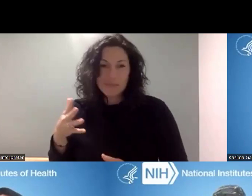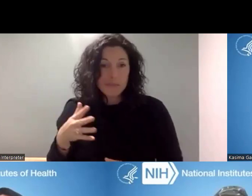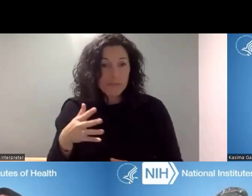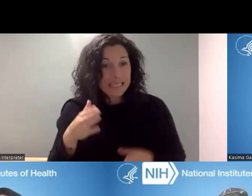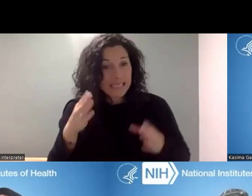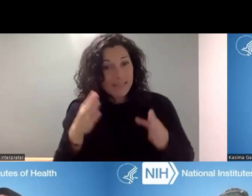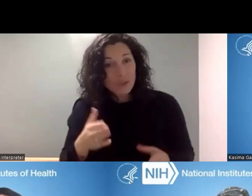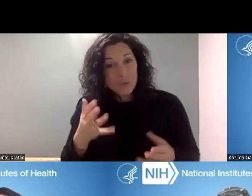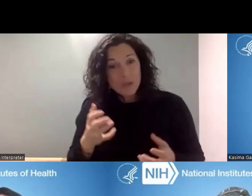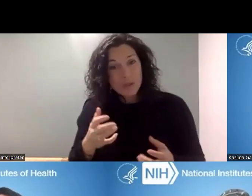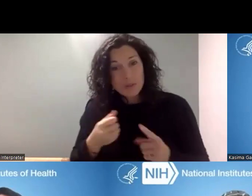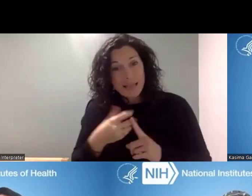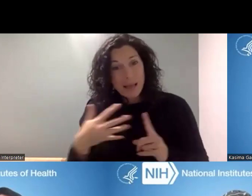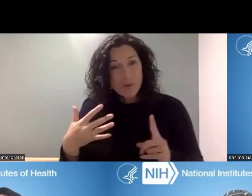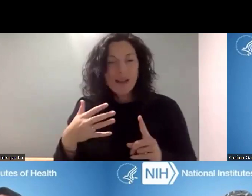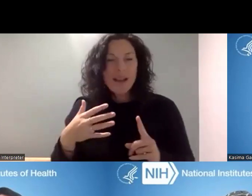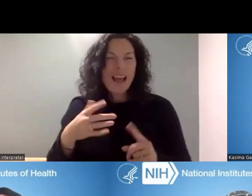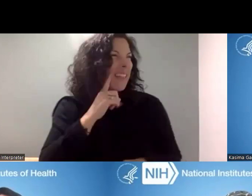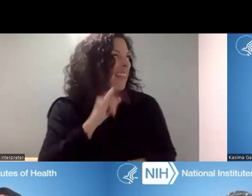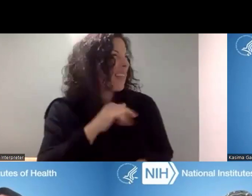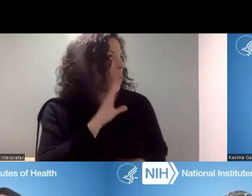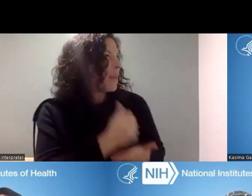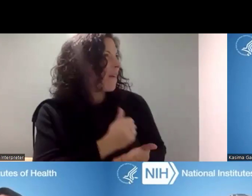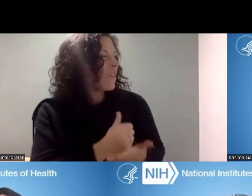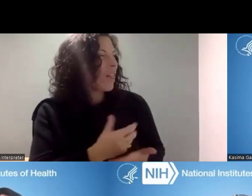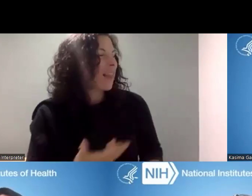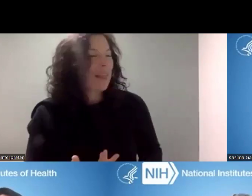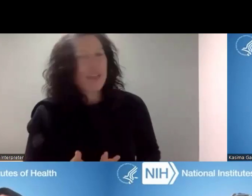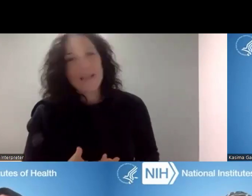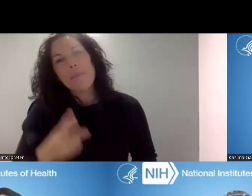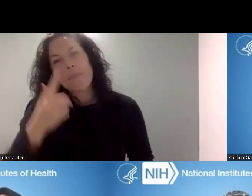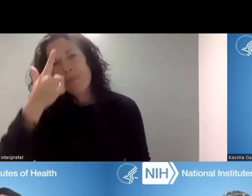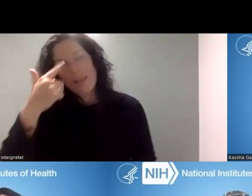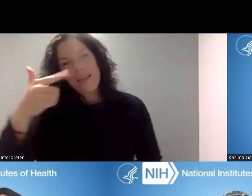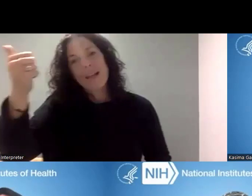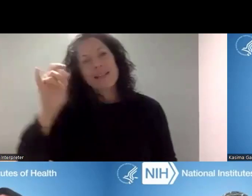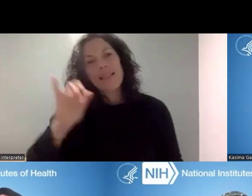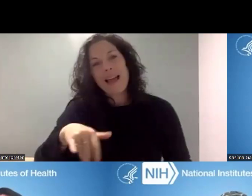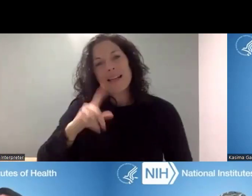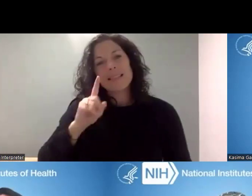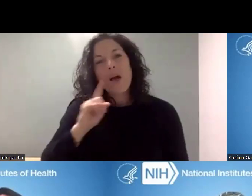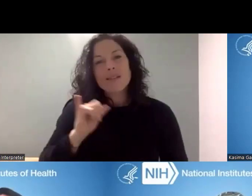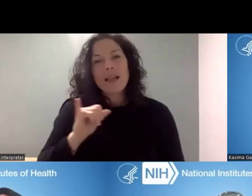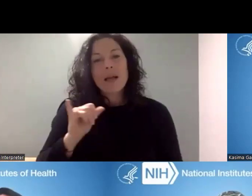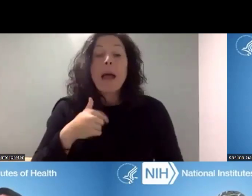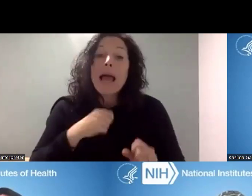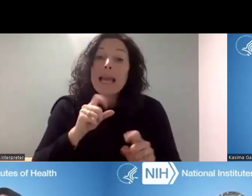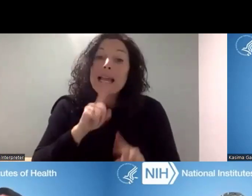Michelle Bulls: Yeah, I think that would be helpful because that sounds like a ... I can answer the first part of the question,